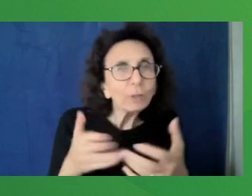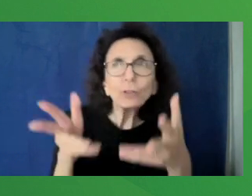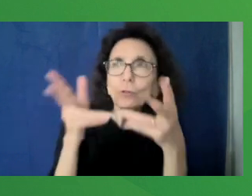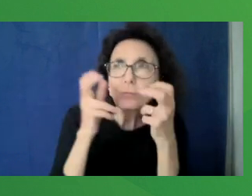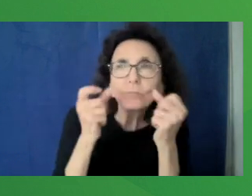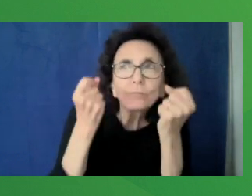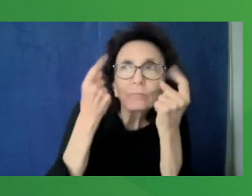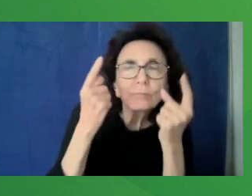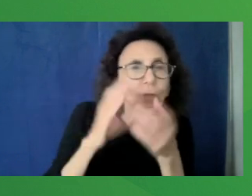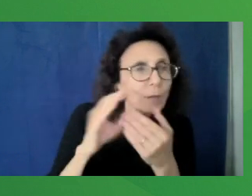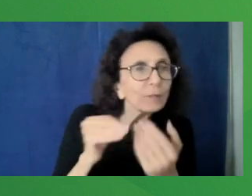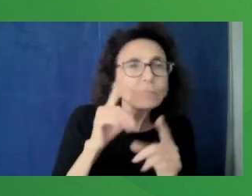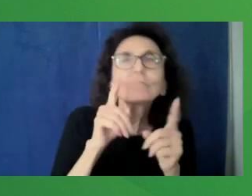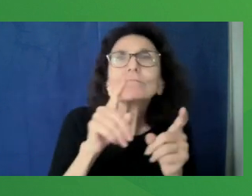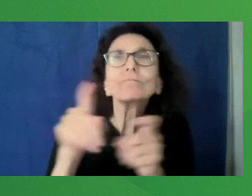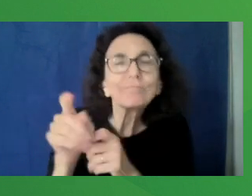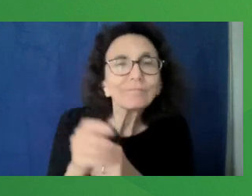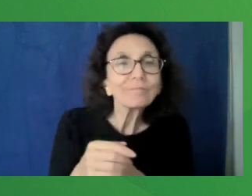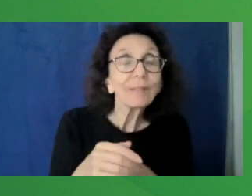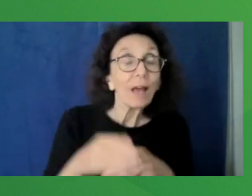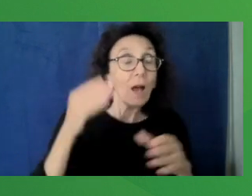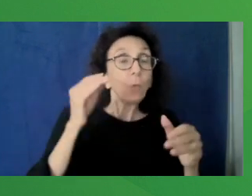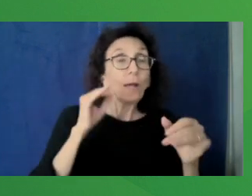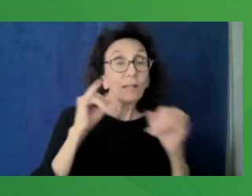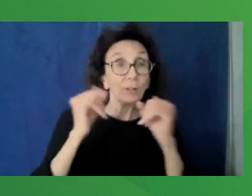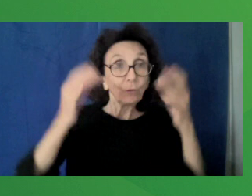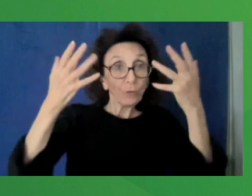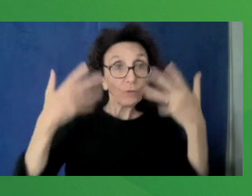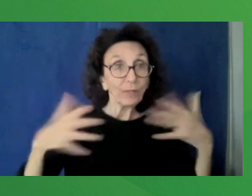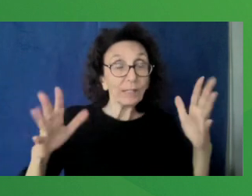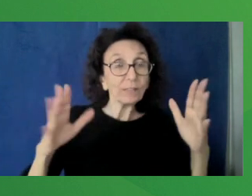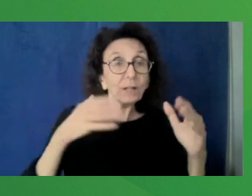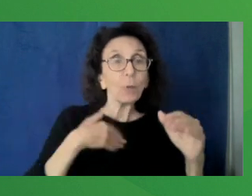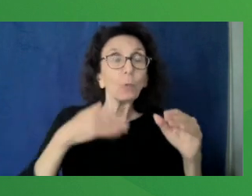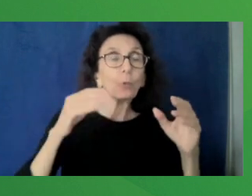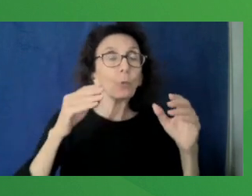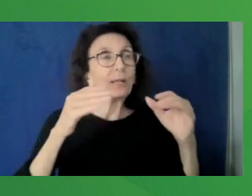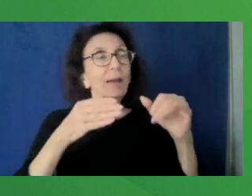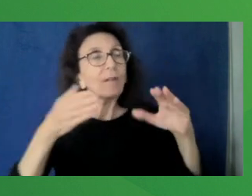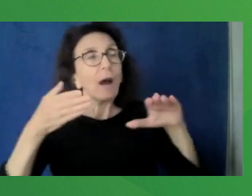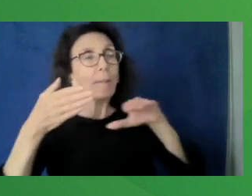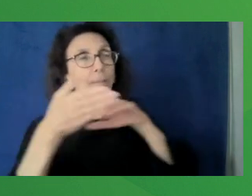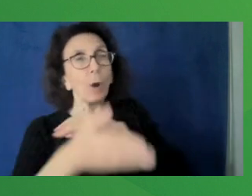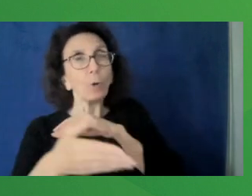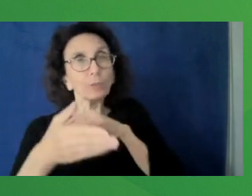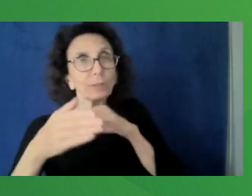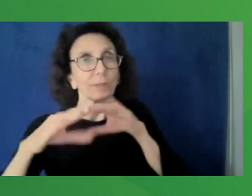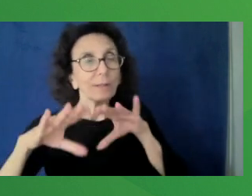curriculum. And then, after the interviews, we did post-test in class one and class two to sort of